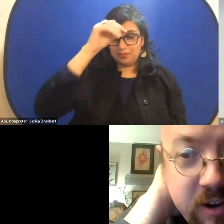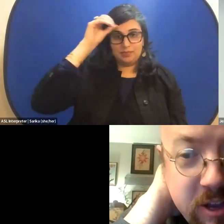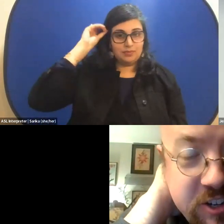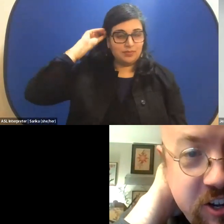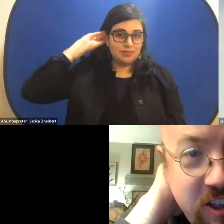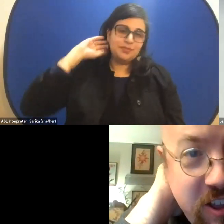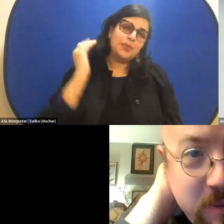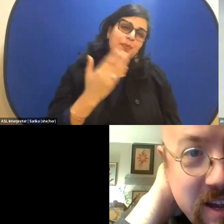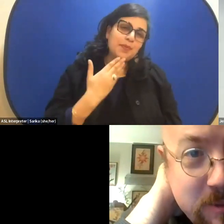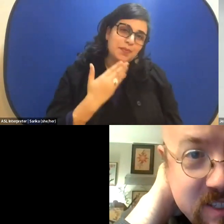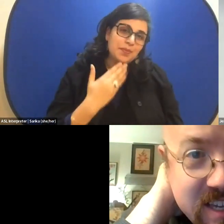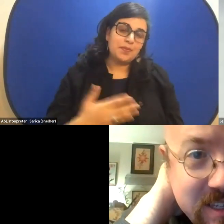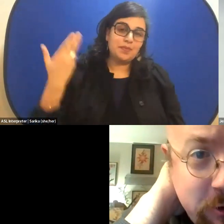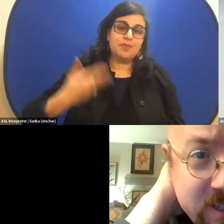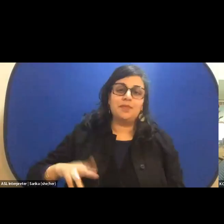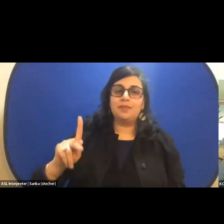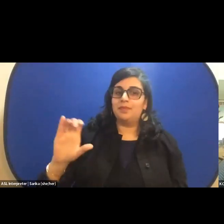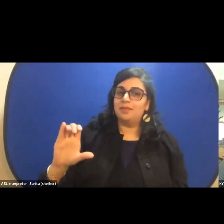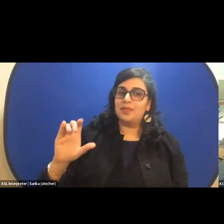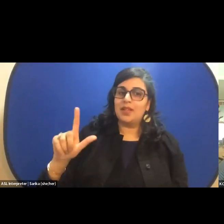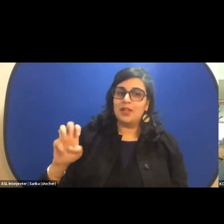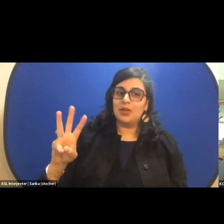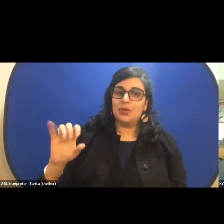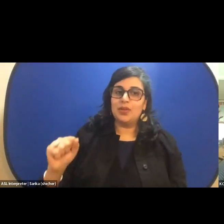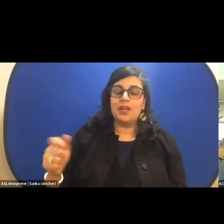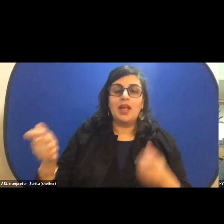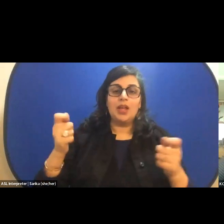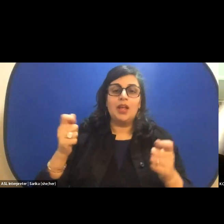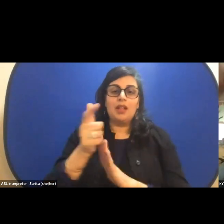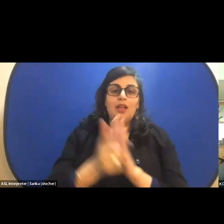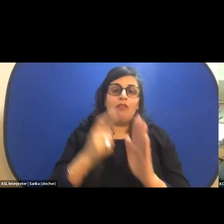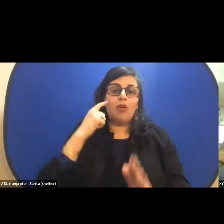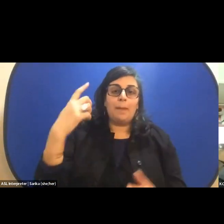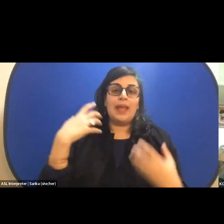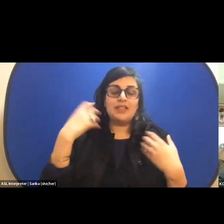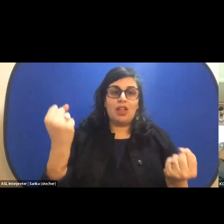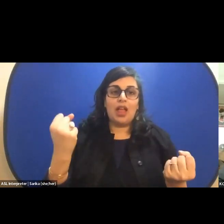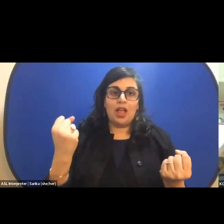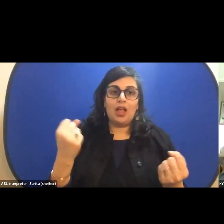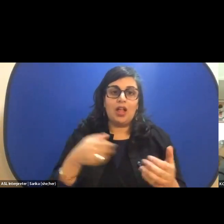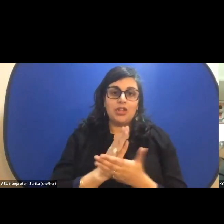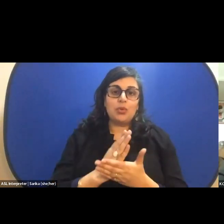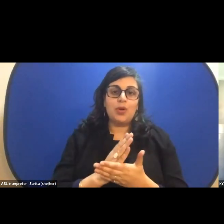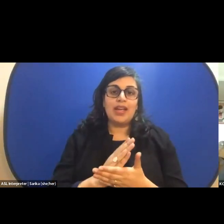time, I'd like to call on KC Lewis. >> Thank you very